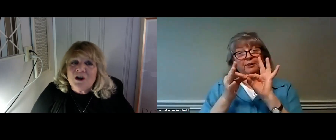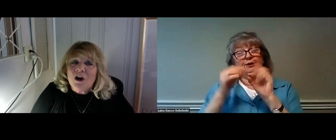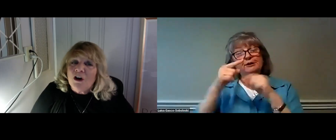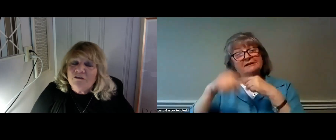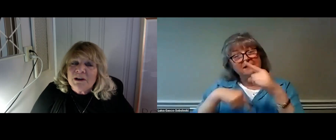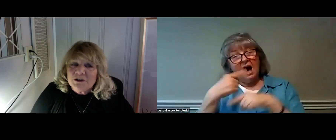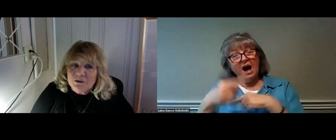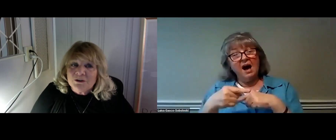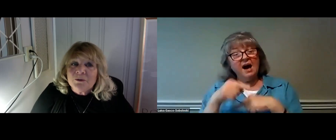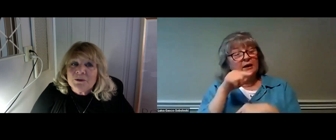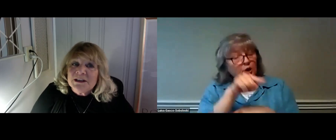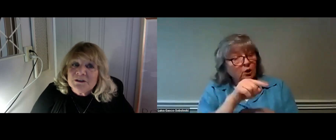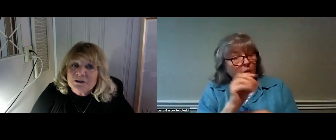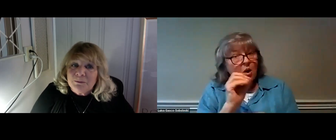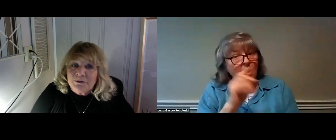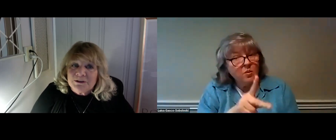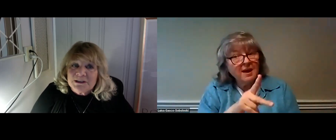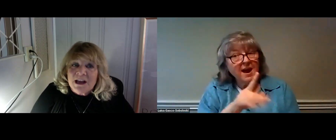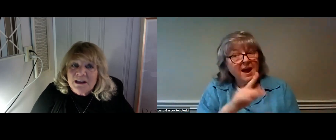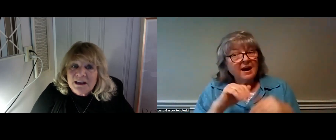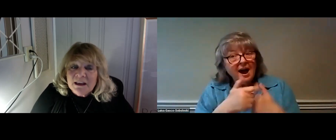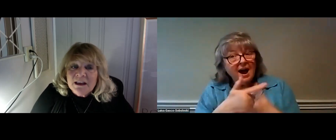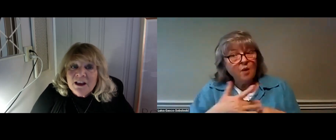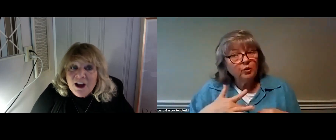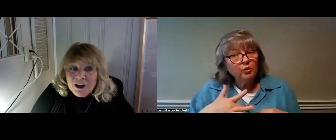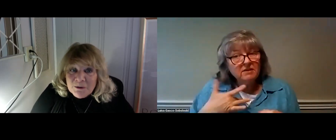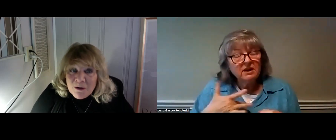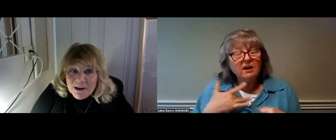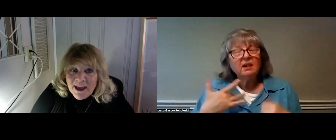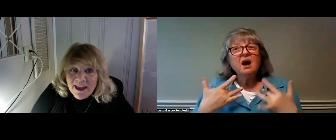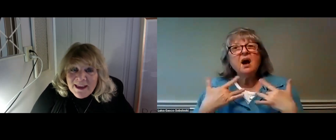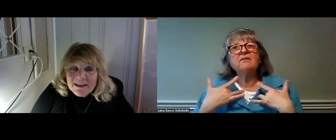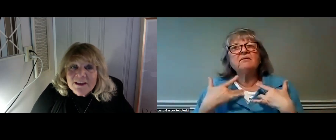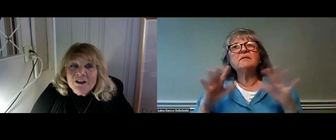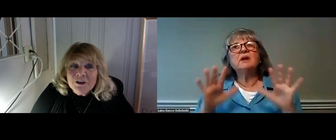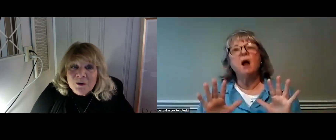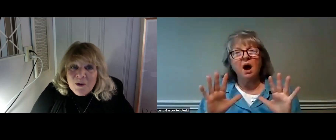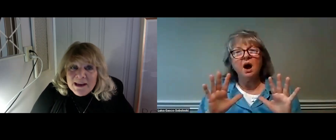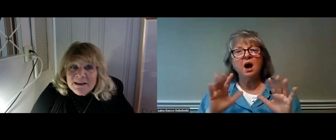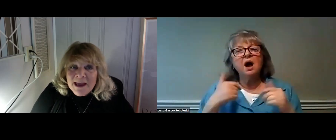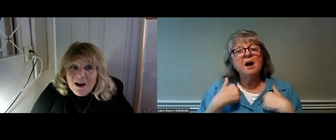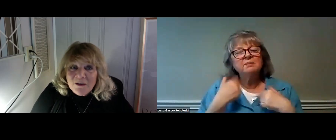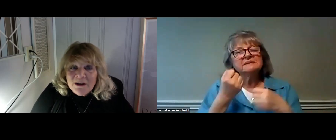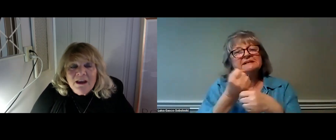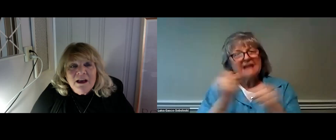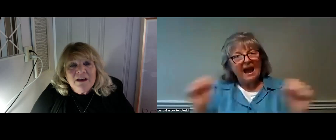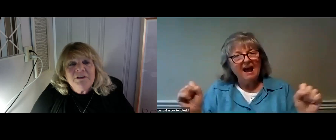off my shoulder was the interpreter signing "You okay?, You're awake now". I felt